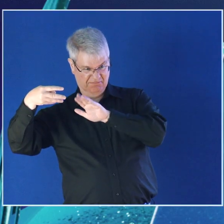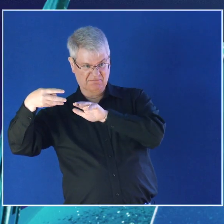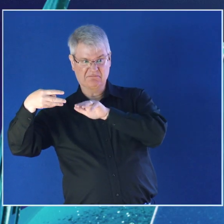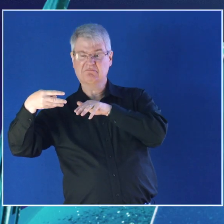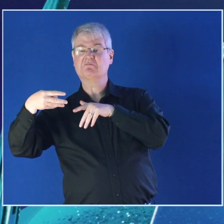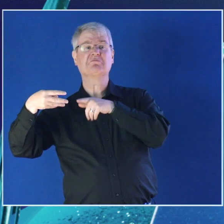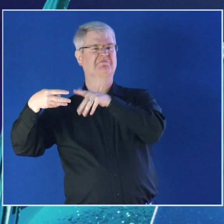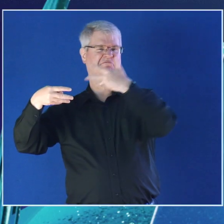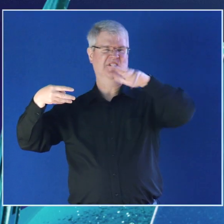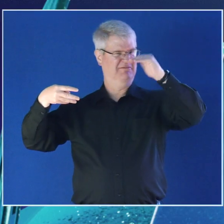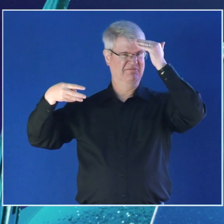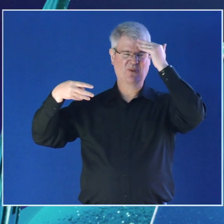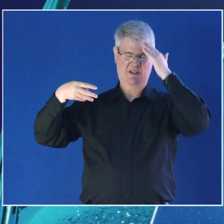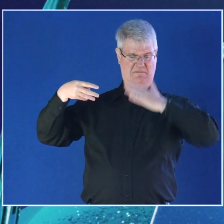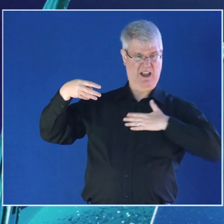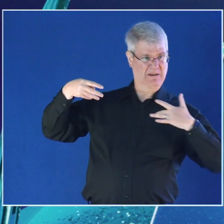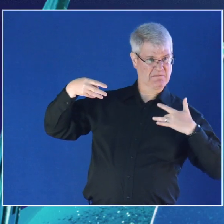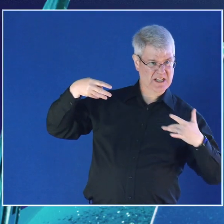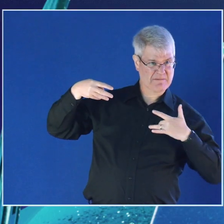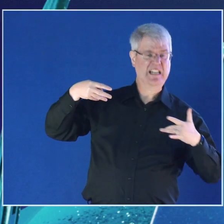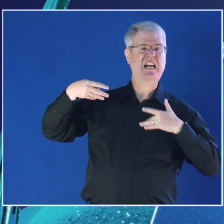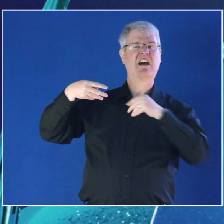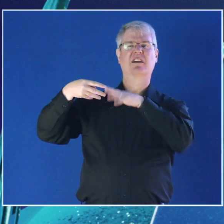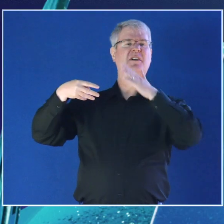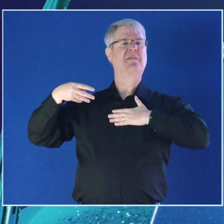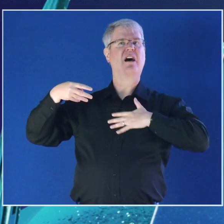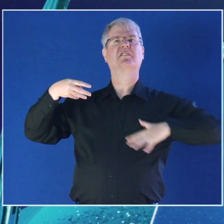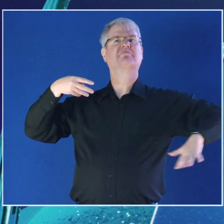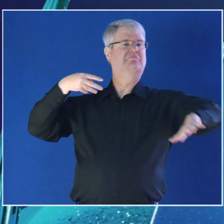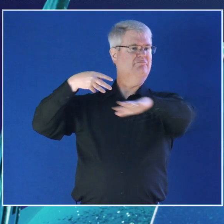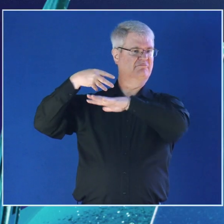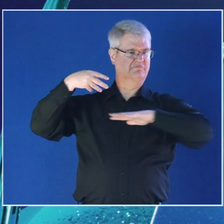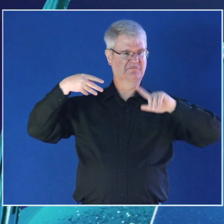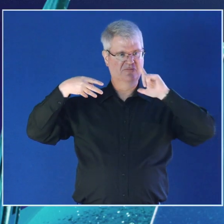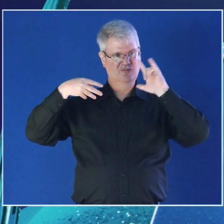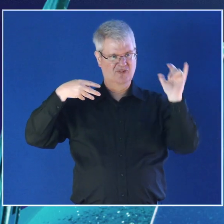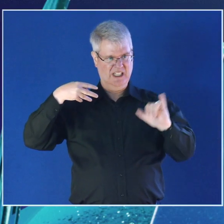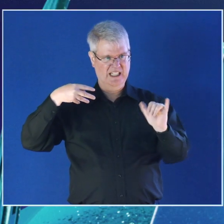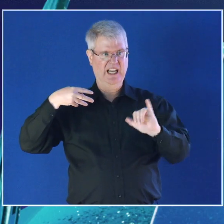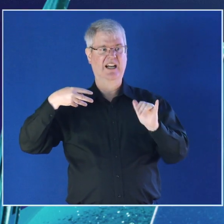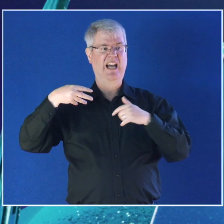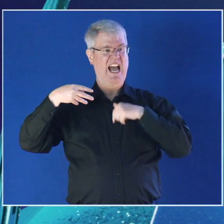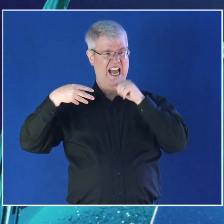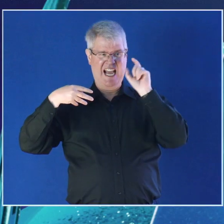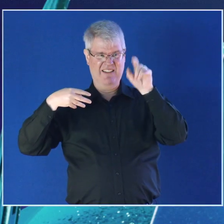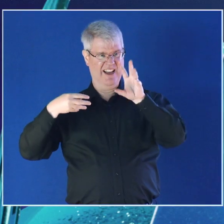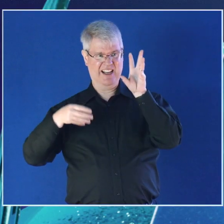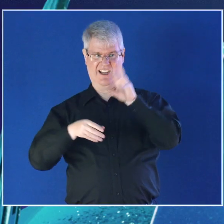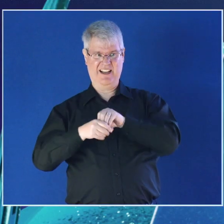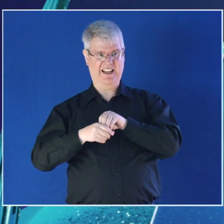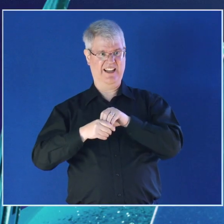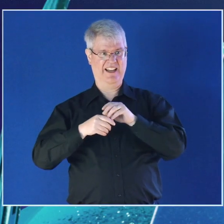to magically give me a first draft. How many of us stared at a blank white page for a lot longer